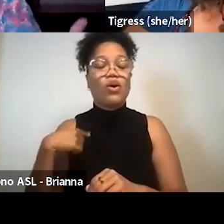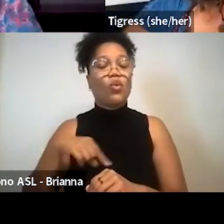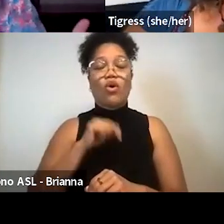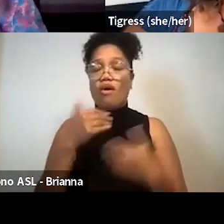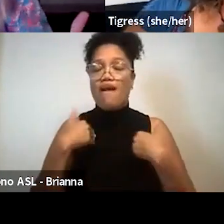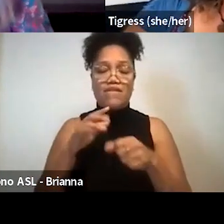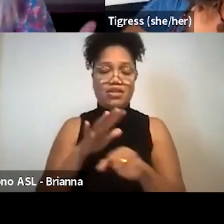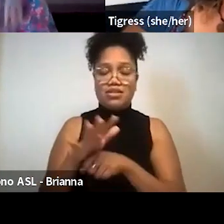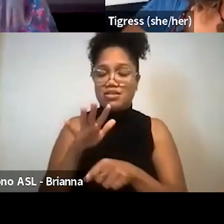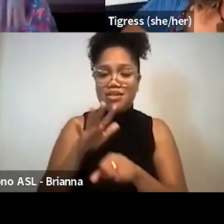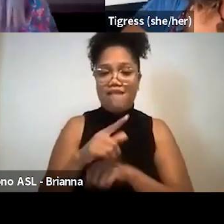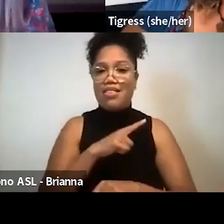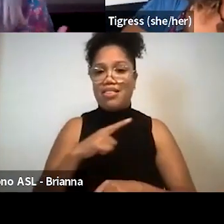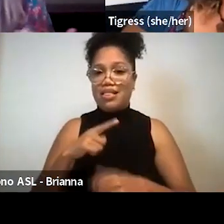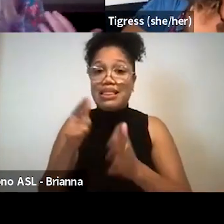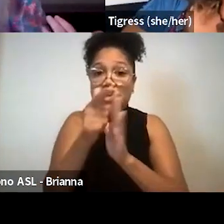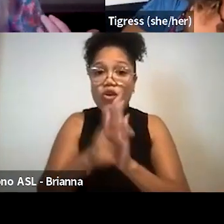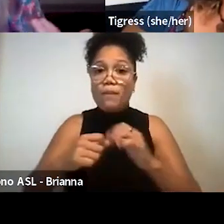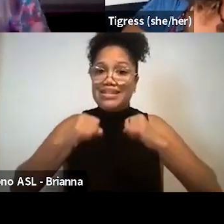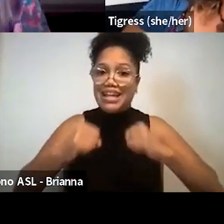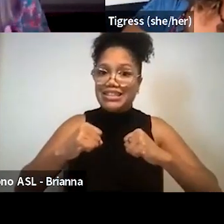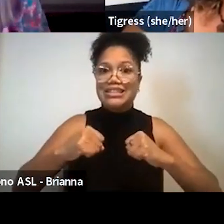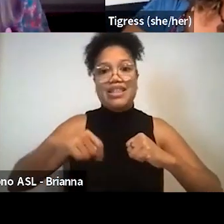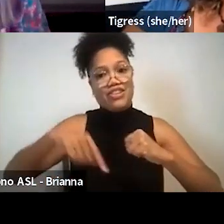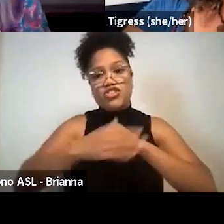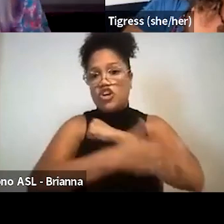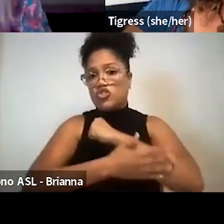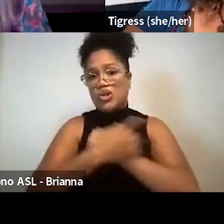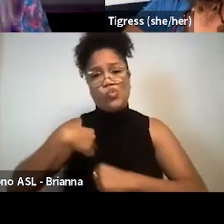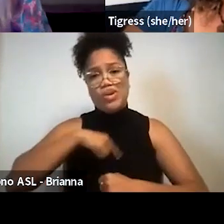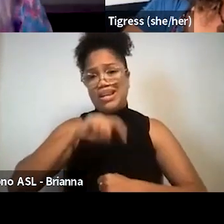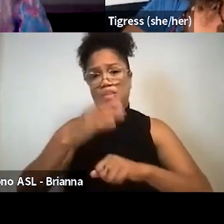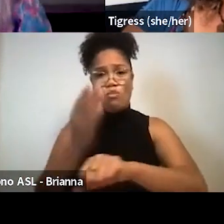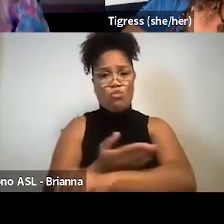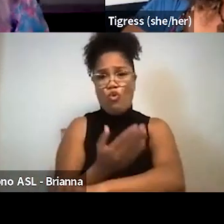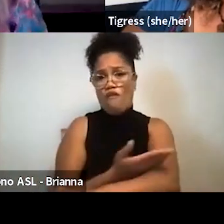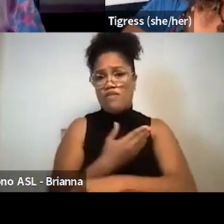in this space in this country, and that really needs to change. So besides Freedom Fellow